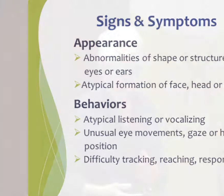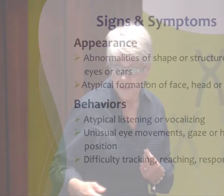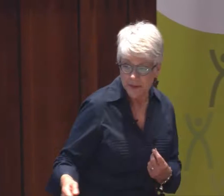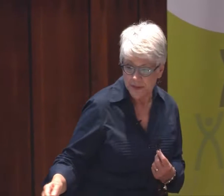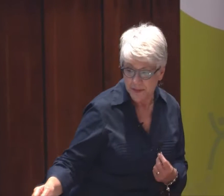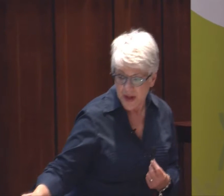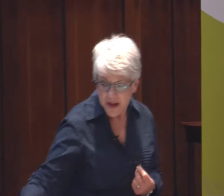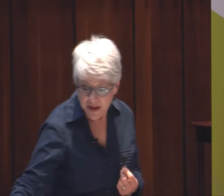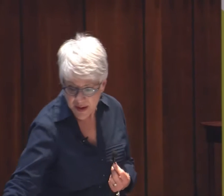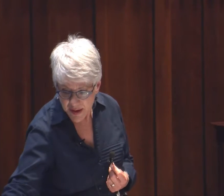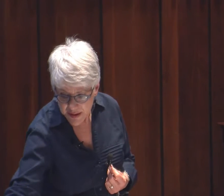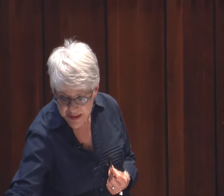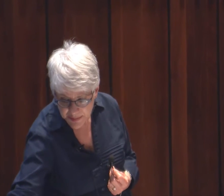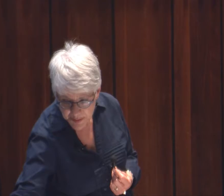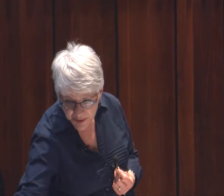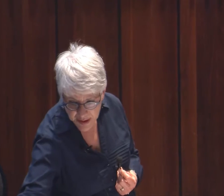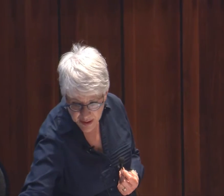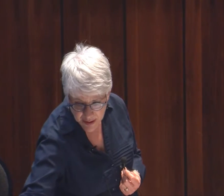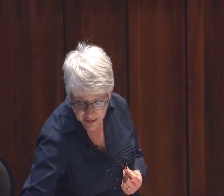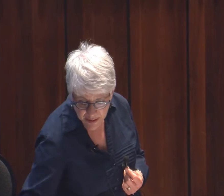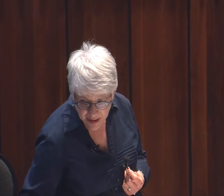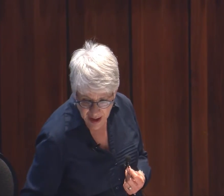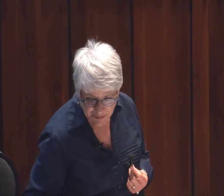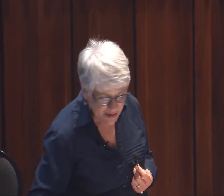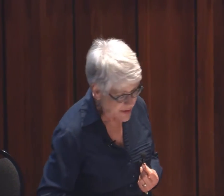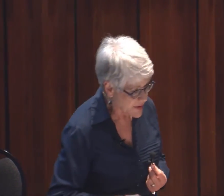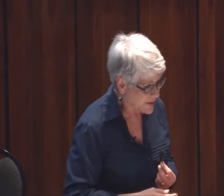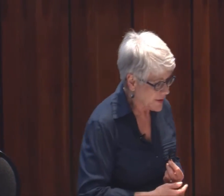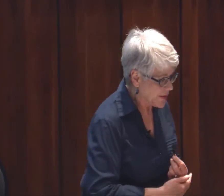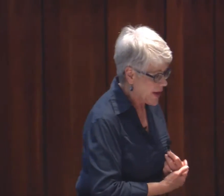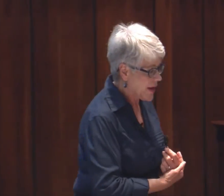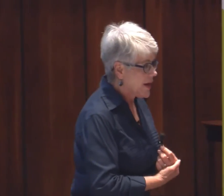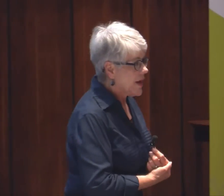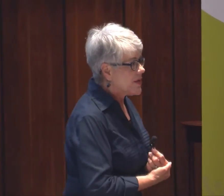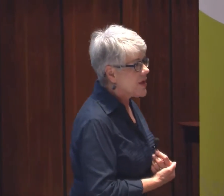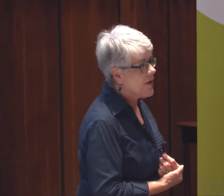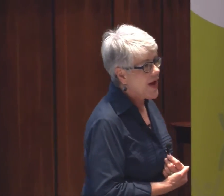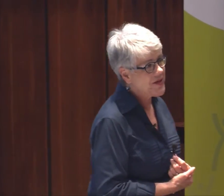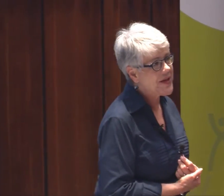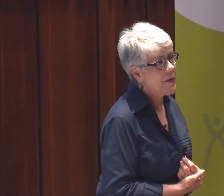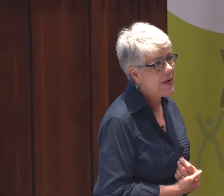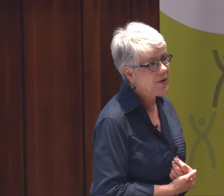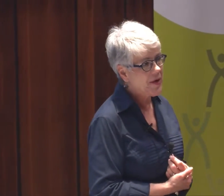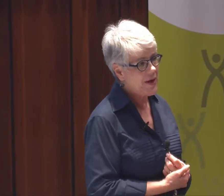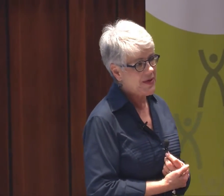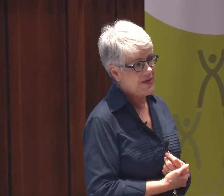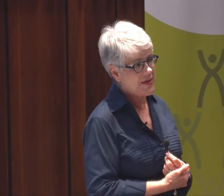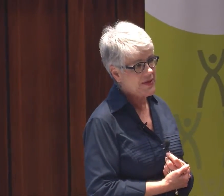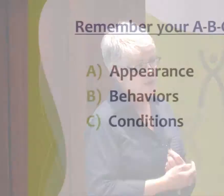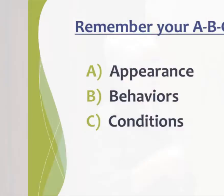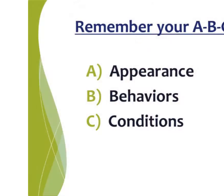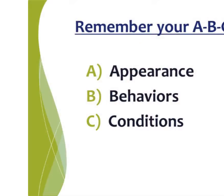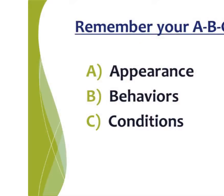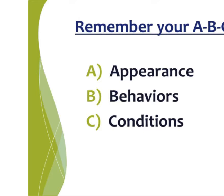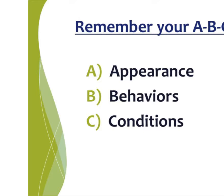Seems pretty obvious. Okay, so i just say remember your ABCs. Look at